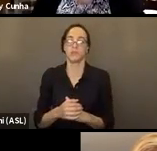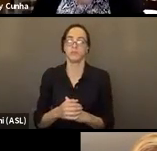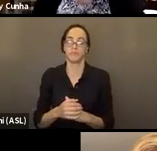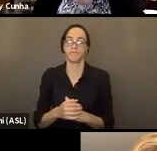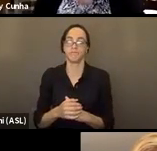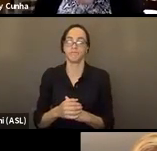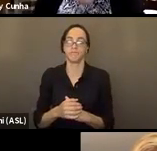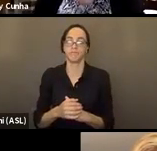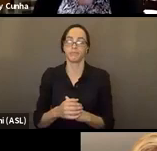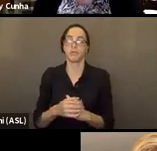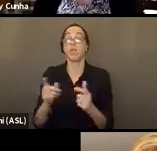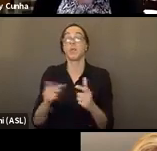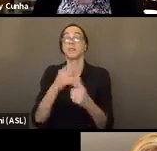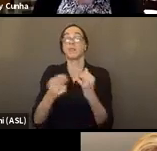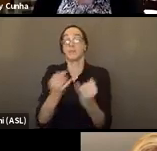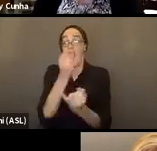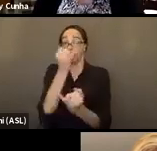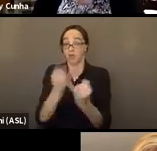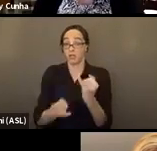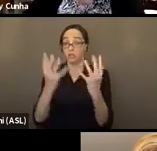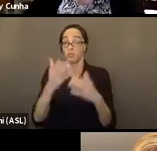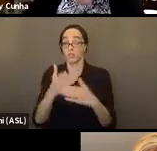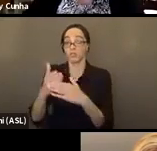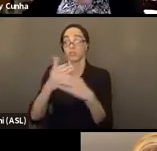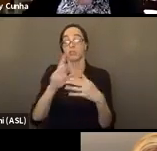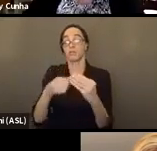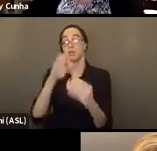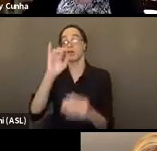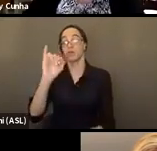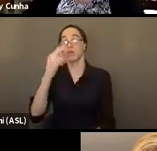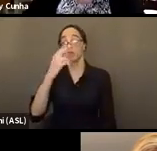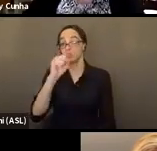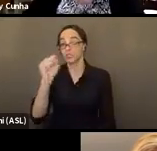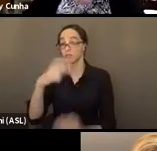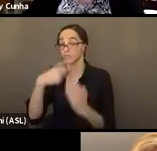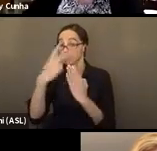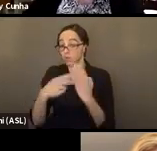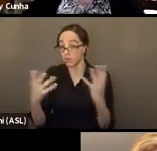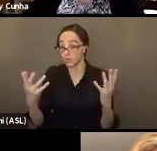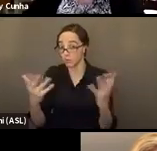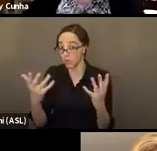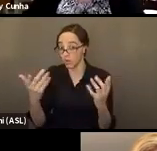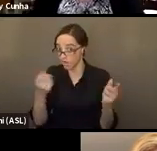finally i wanted to share about the ihss program um a few weeks ago the board of supervisors